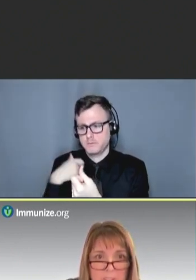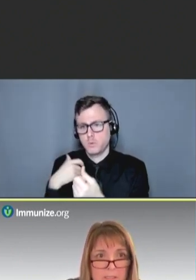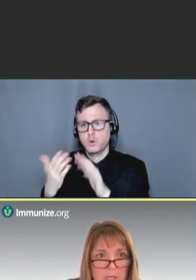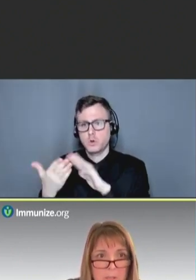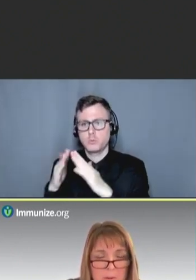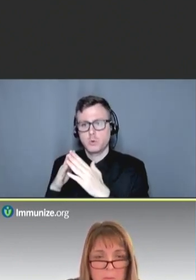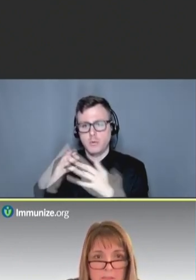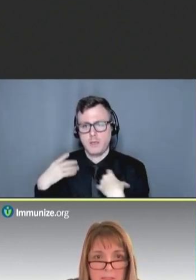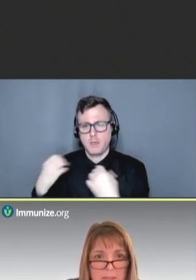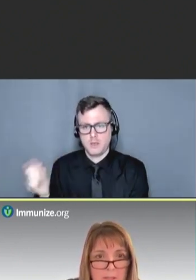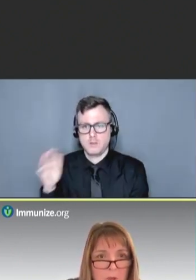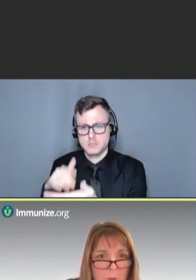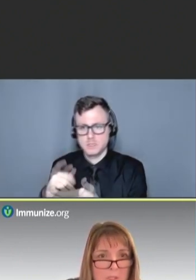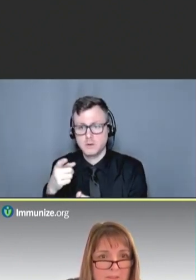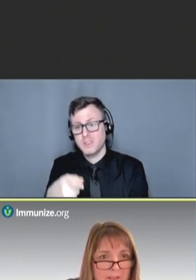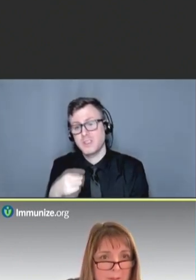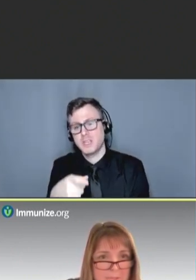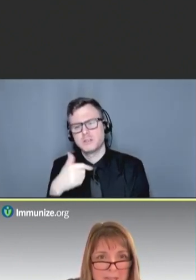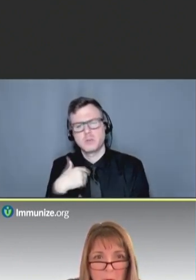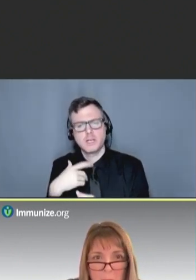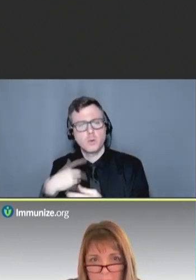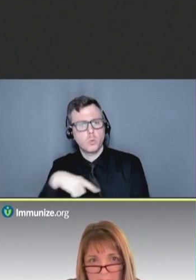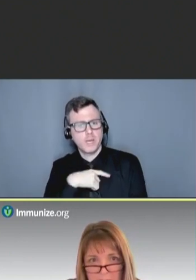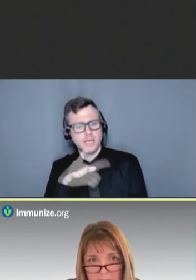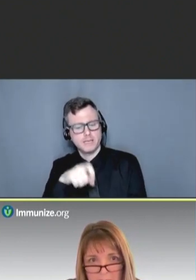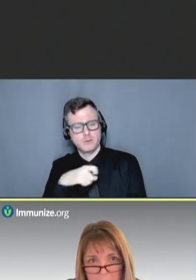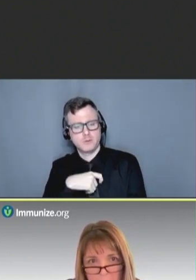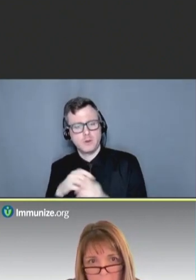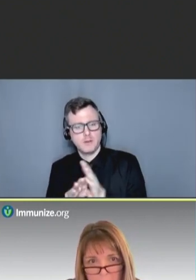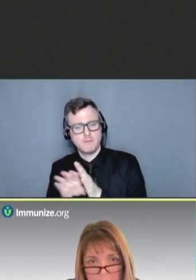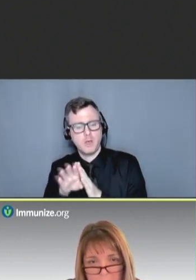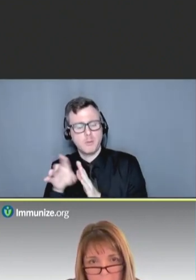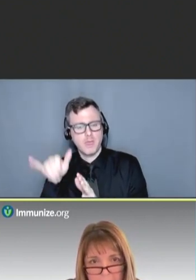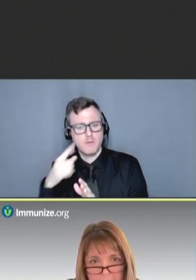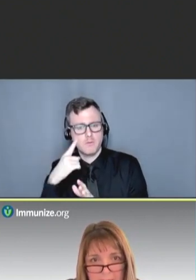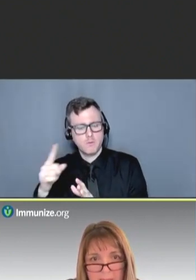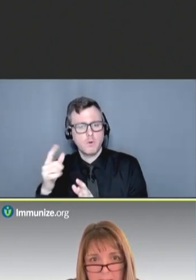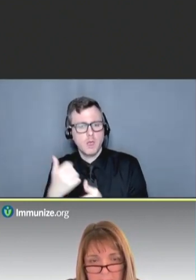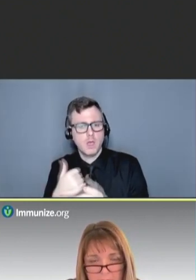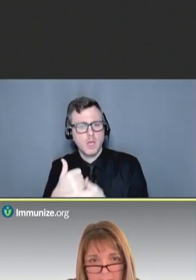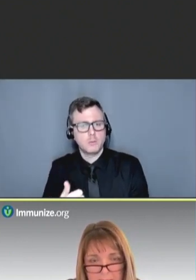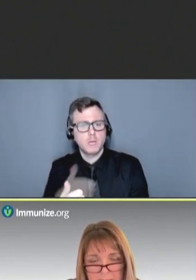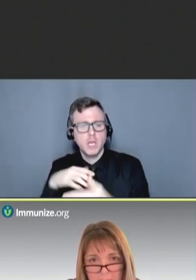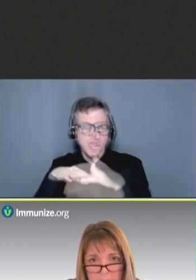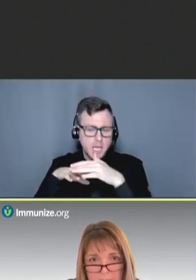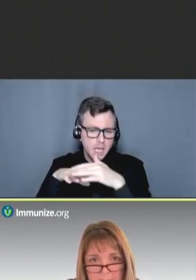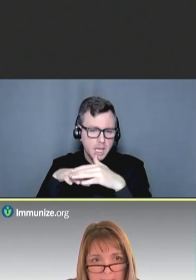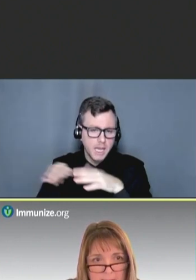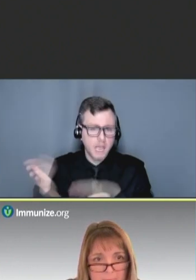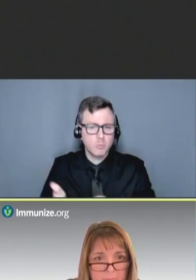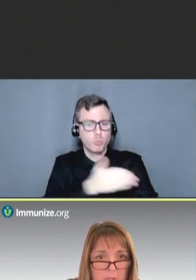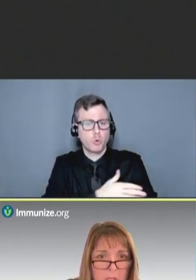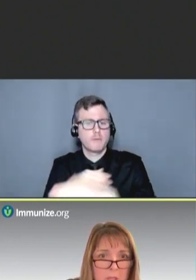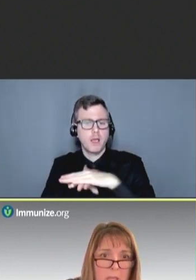document was developed to help improve access to vaccines in those settings.